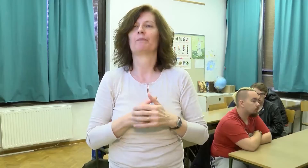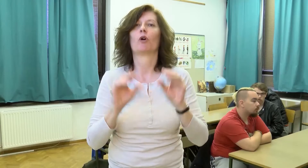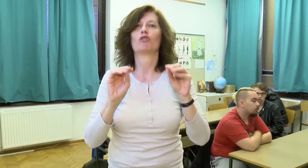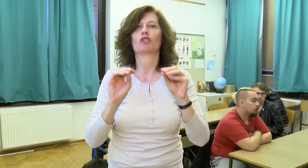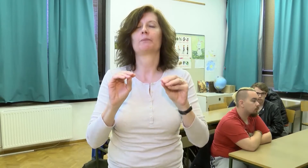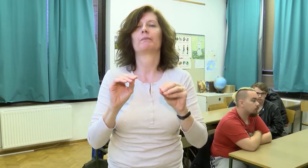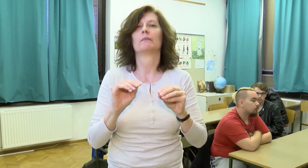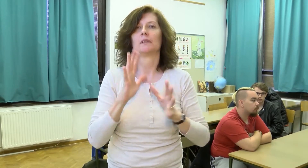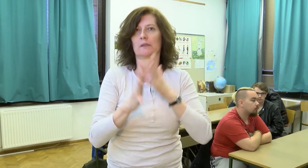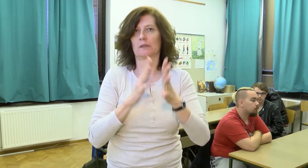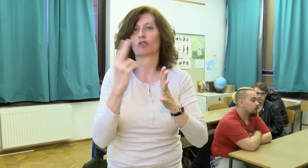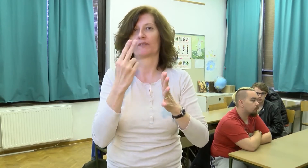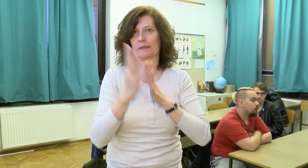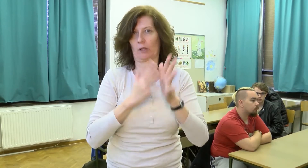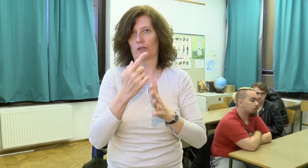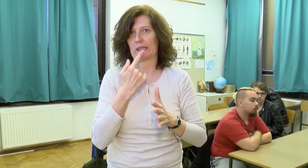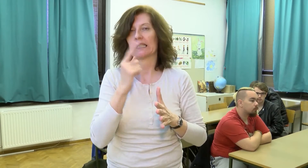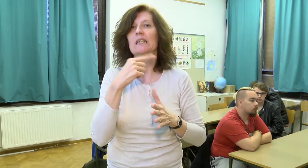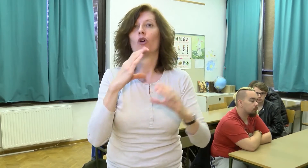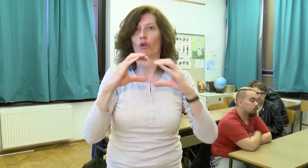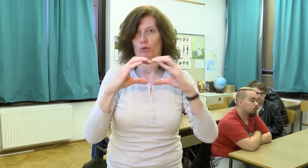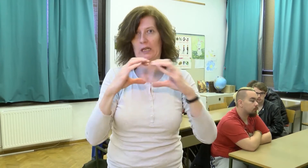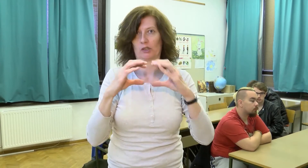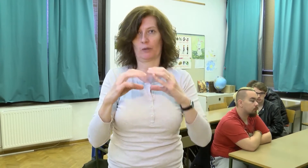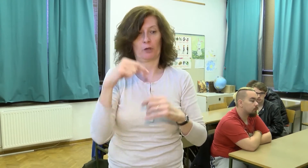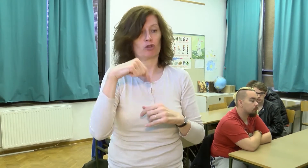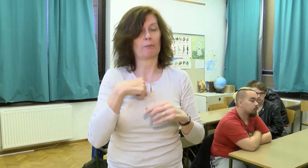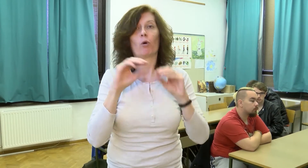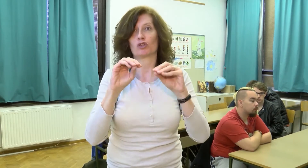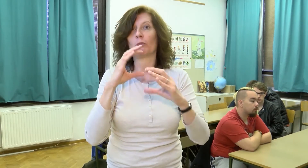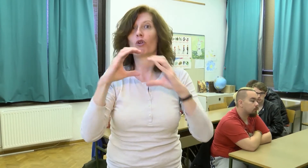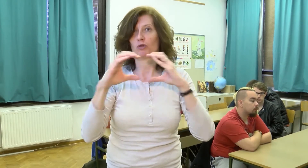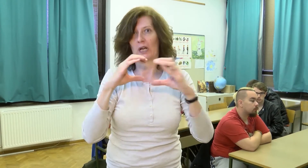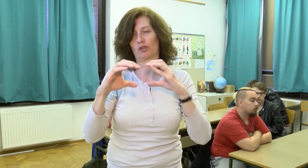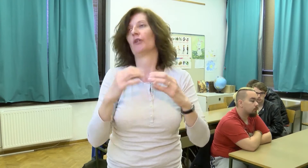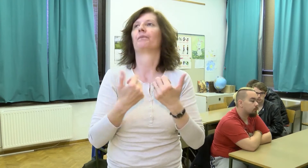I teach Slovene sign language and communication. At the moment I teach communication